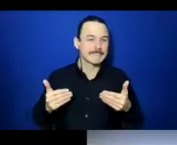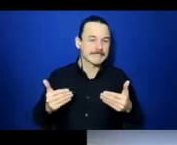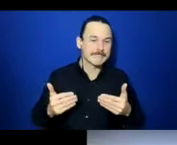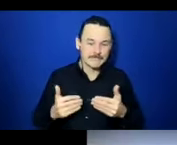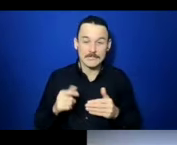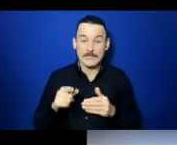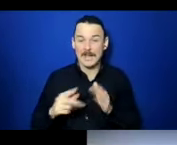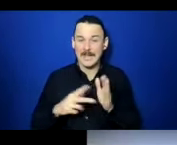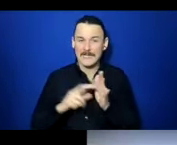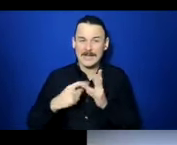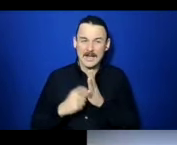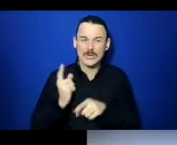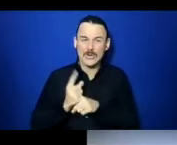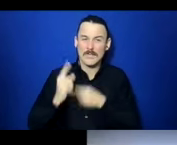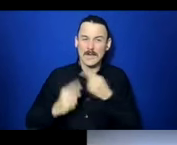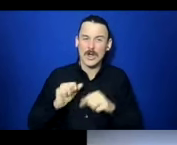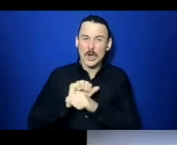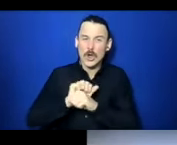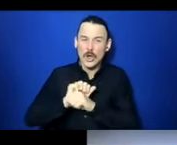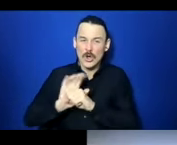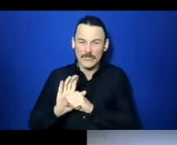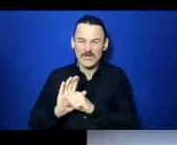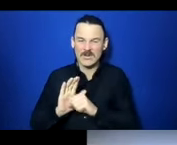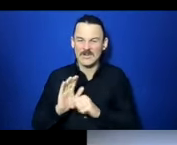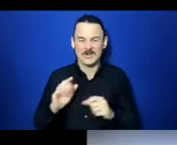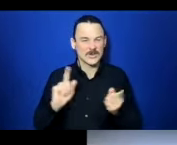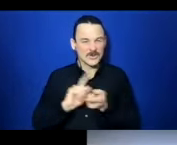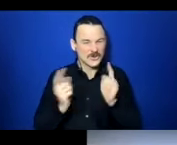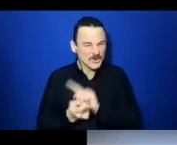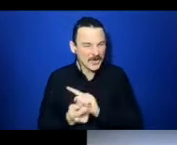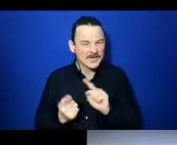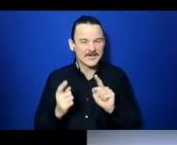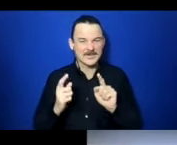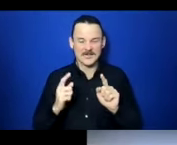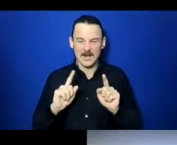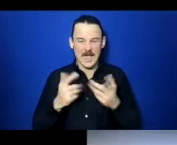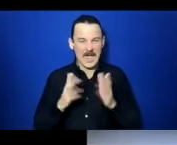about the strength of kind of urbanisation and the strength of cities but we've obviously